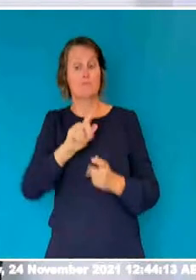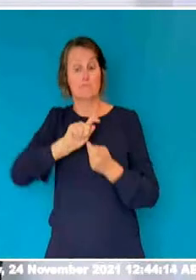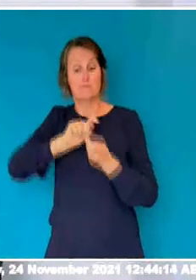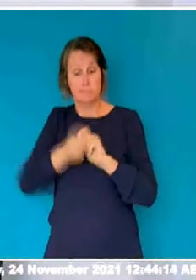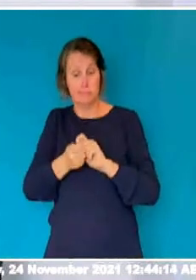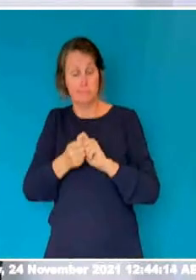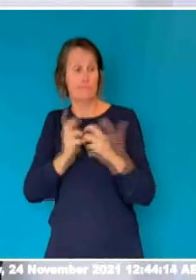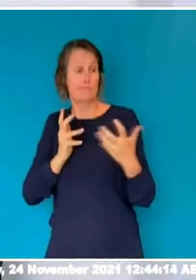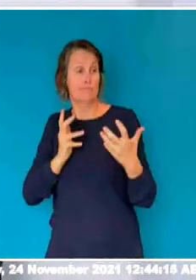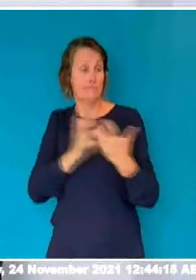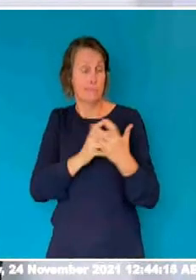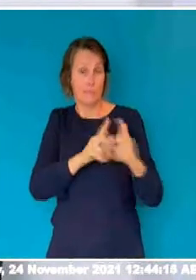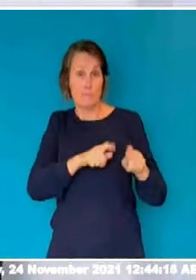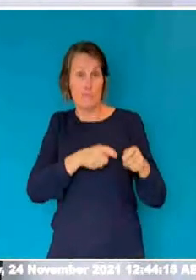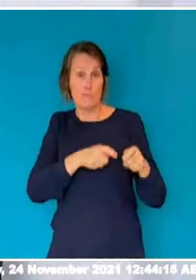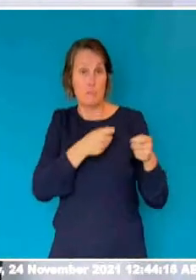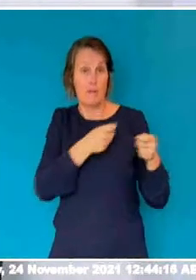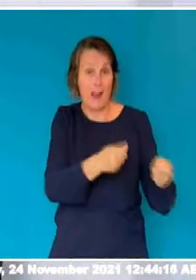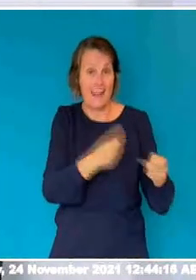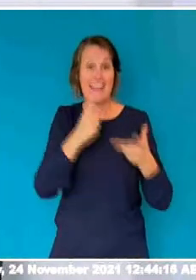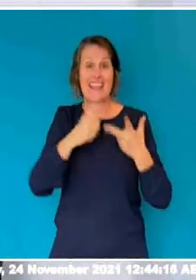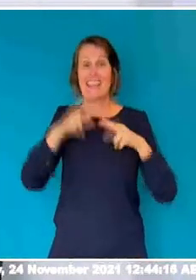would impose an unjustifiable hardship to do so?